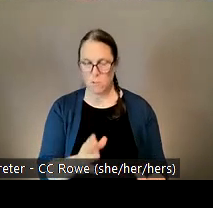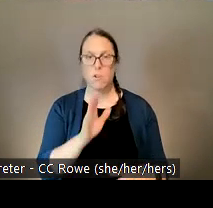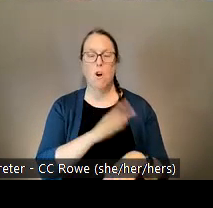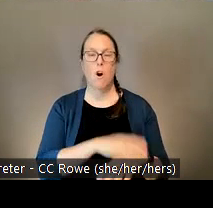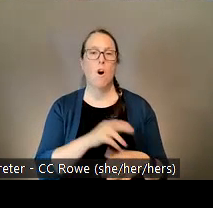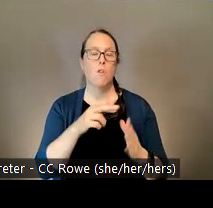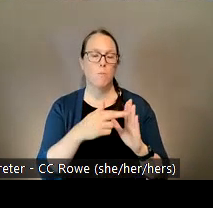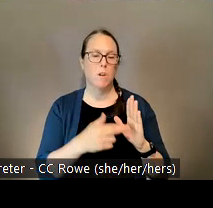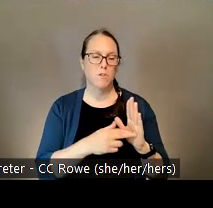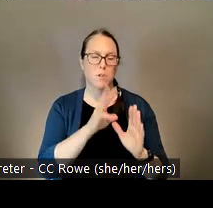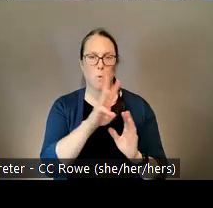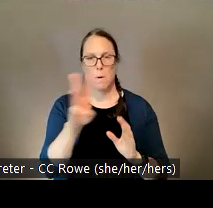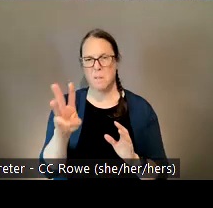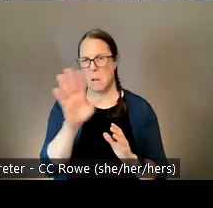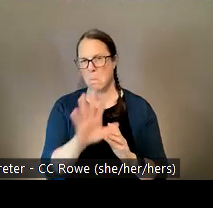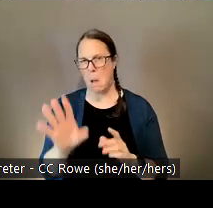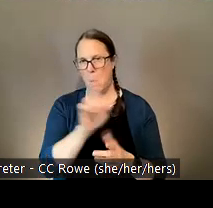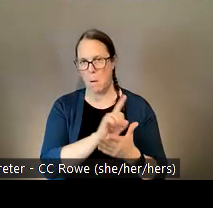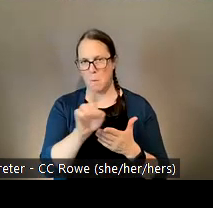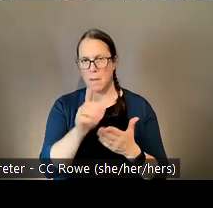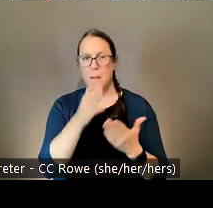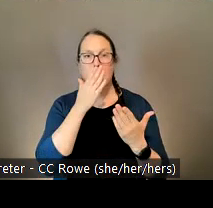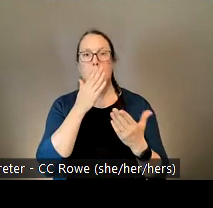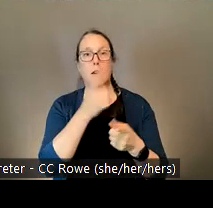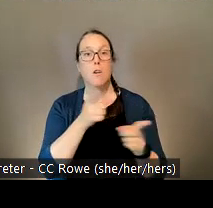probably in about a week. Thank you all, and have a great day.